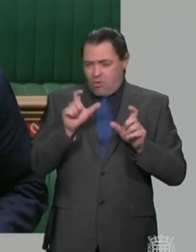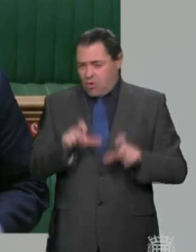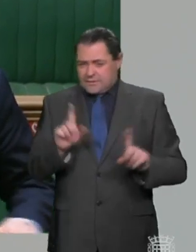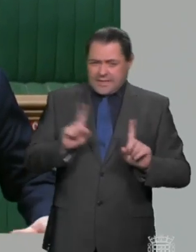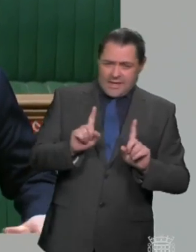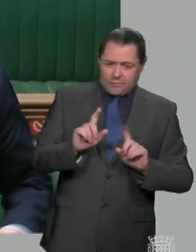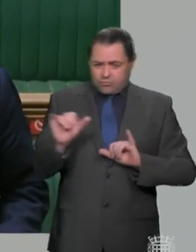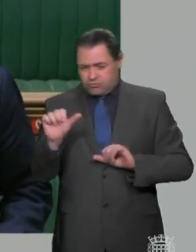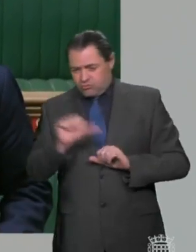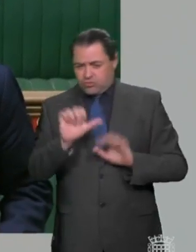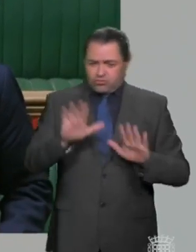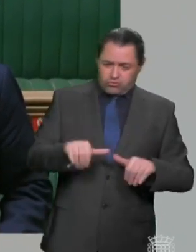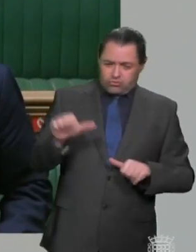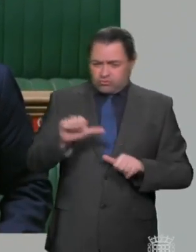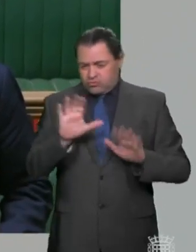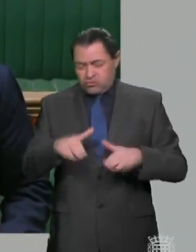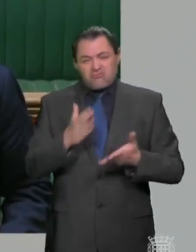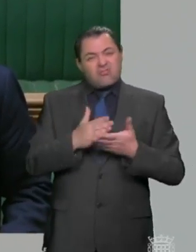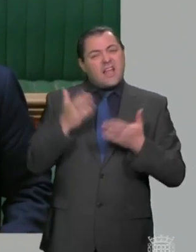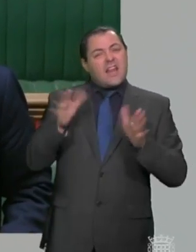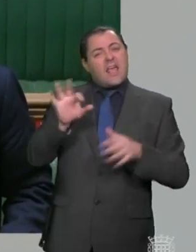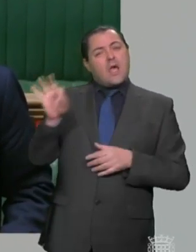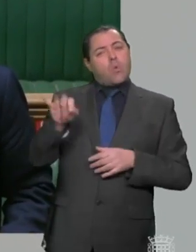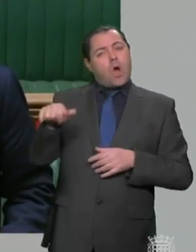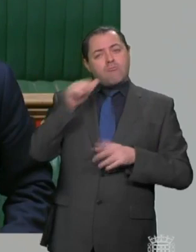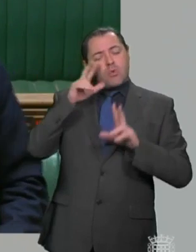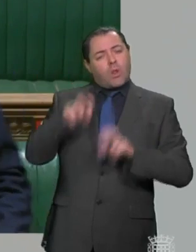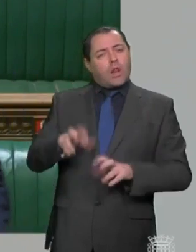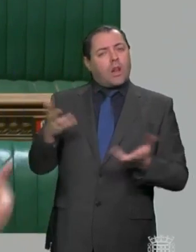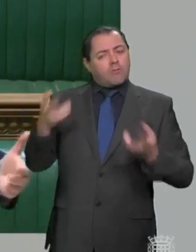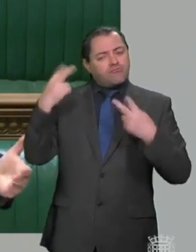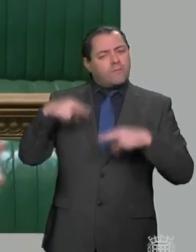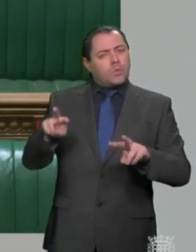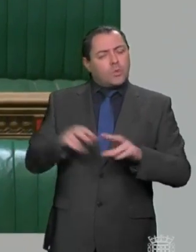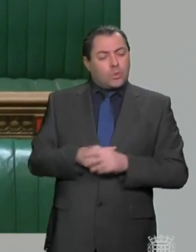Of course, this will be a matter for the inquiry to go into, but we have an objective test,